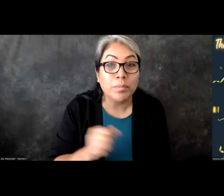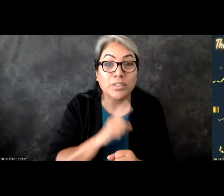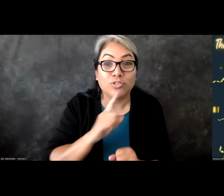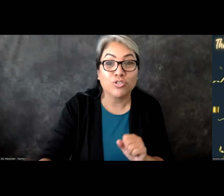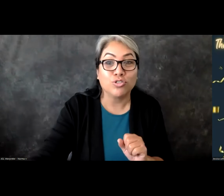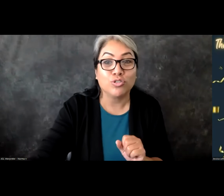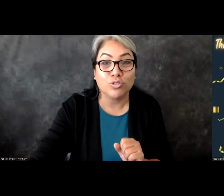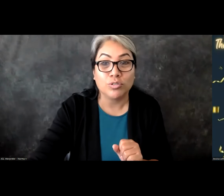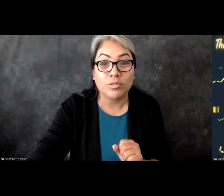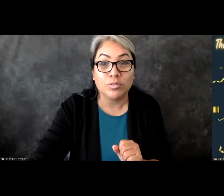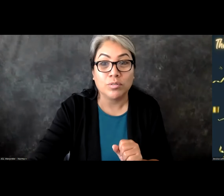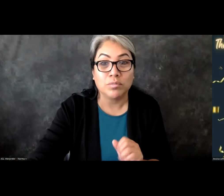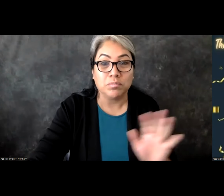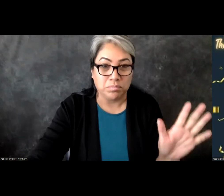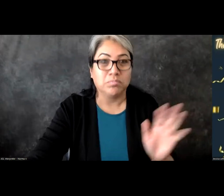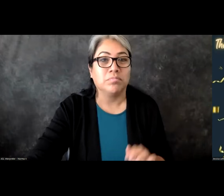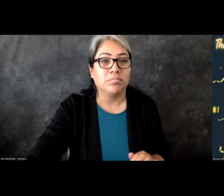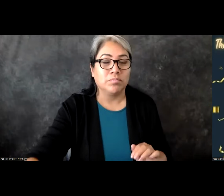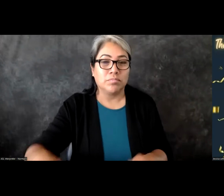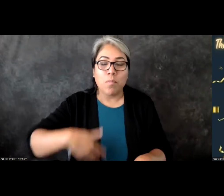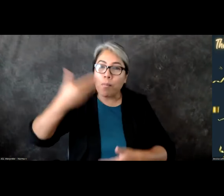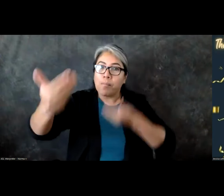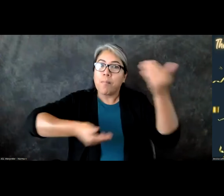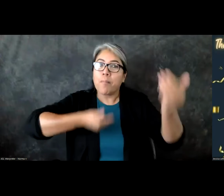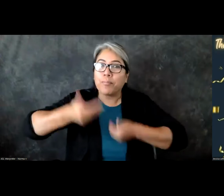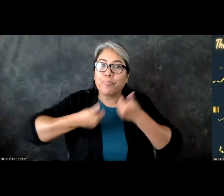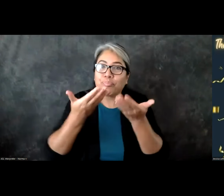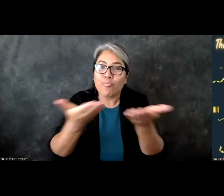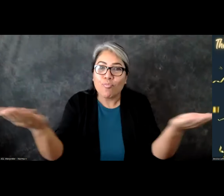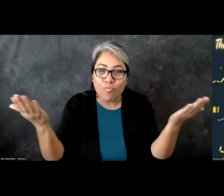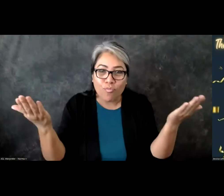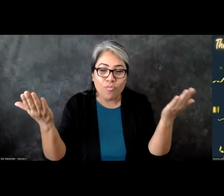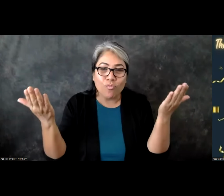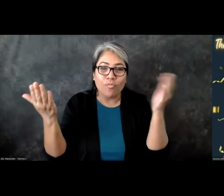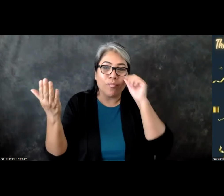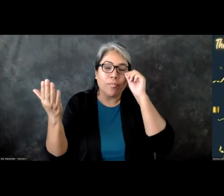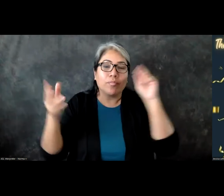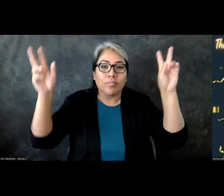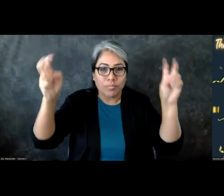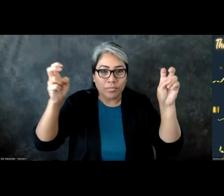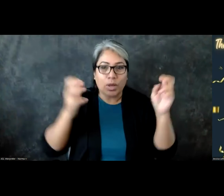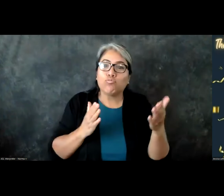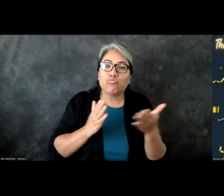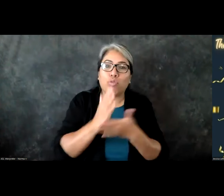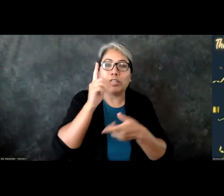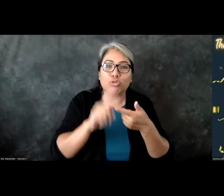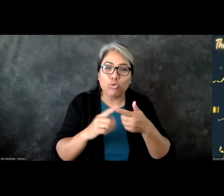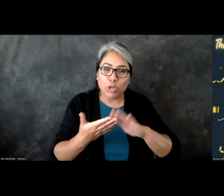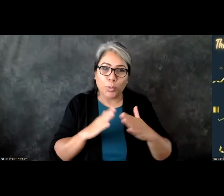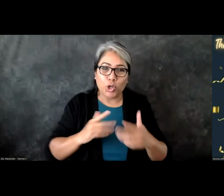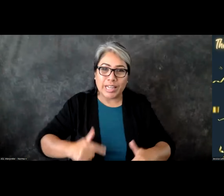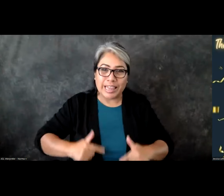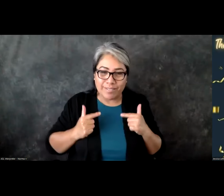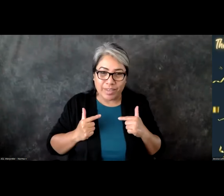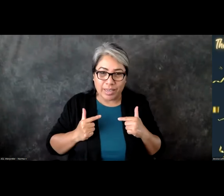Another tech thing. Recording in progress.